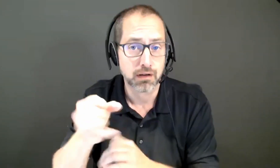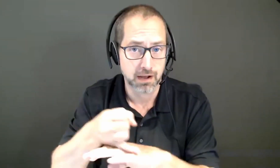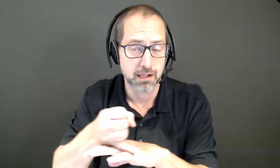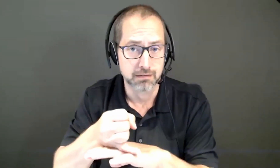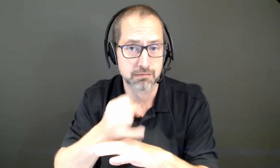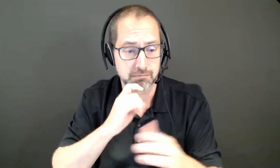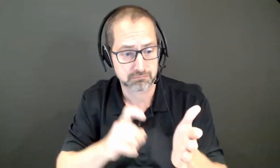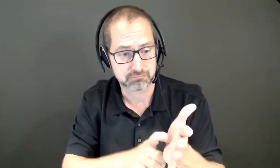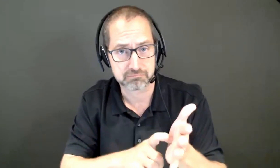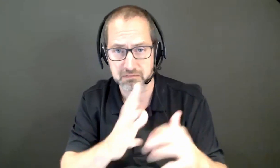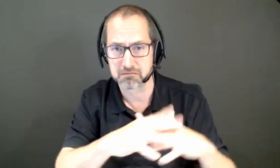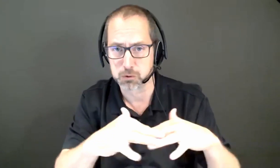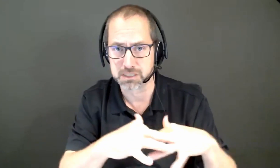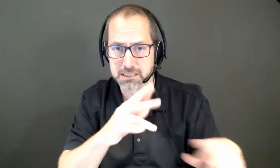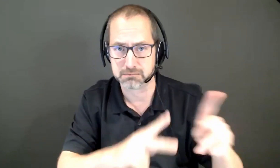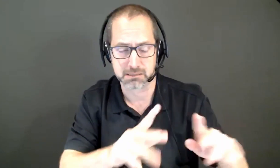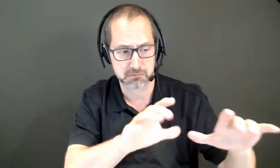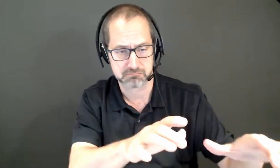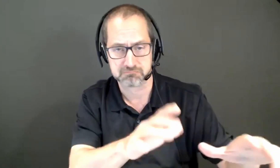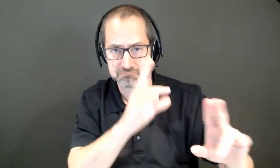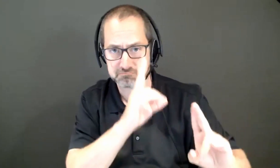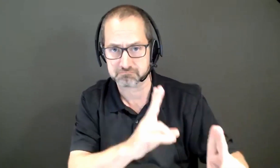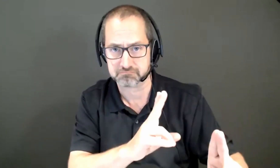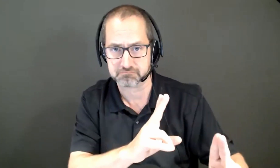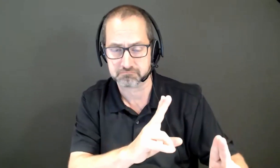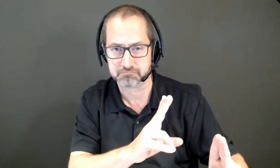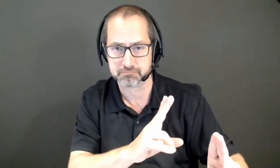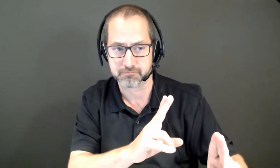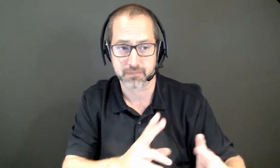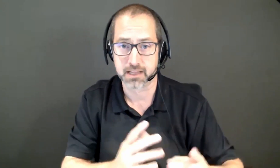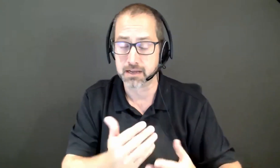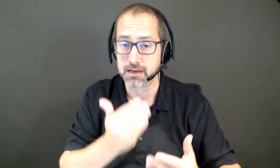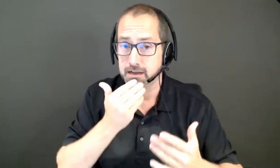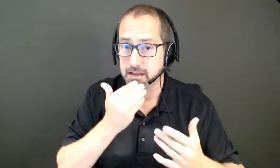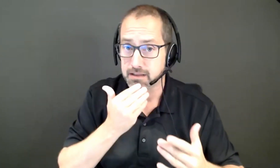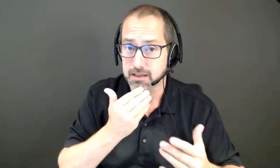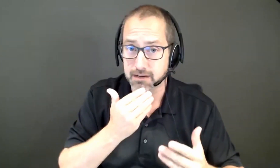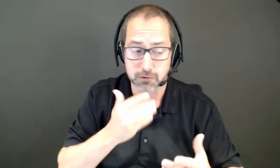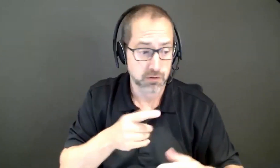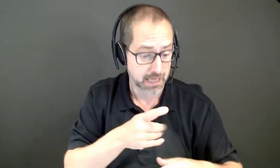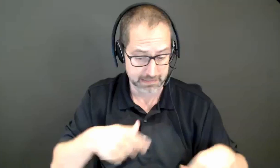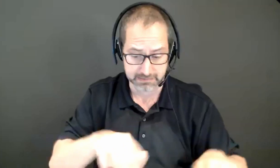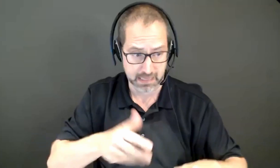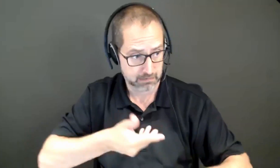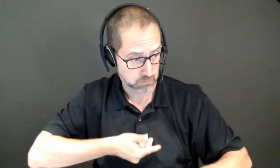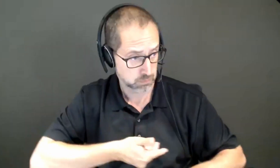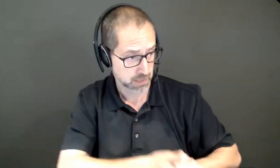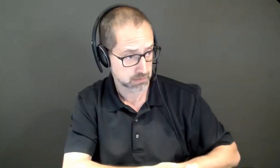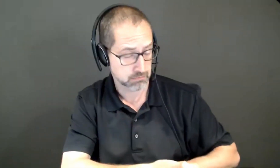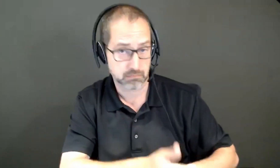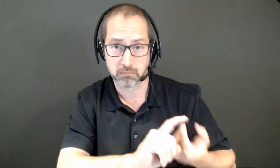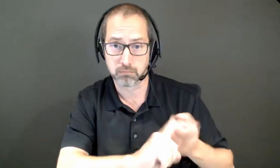First Nation, and we are thankful to be welcome on these lands in friendship. The lands are situated